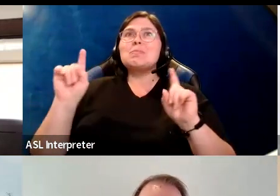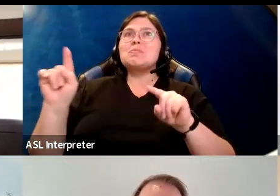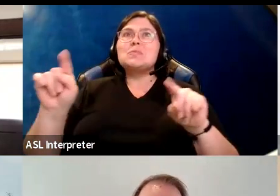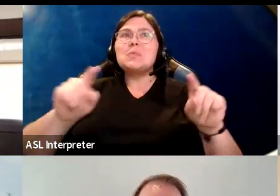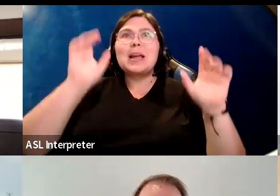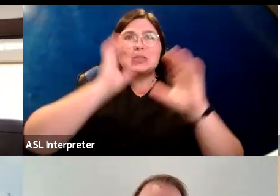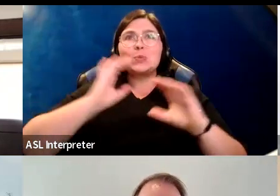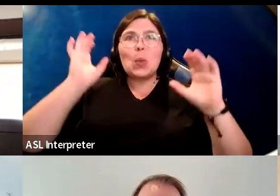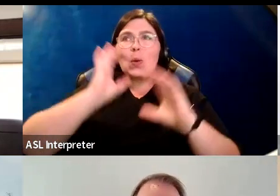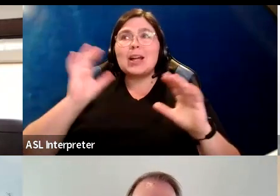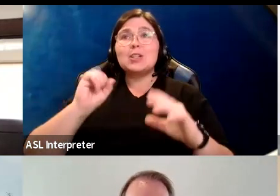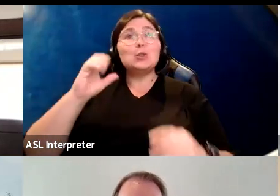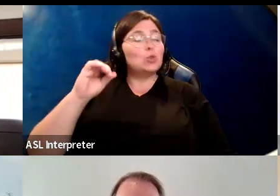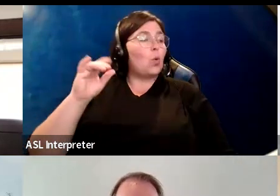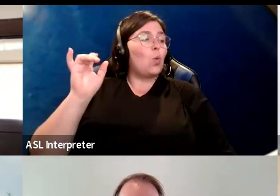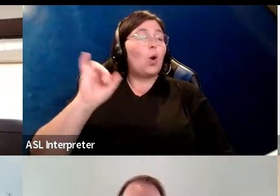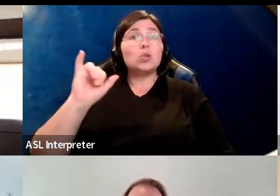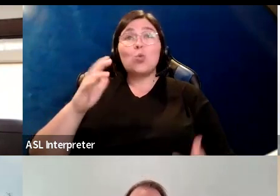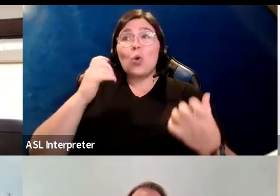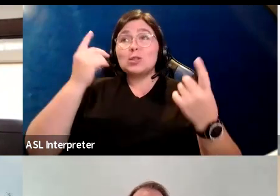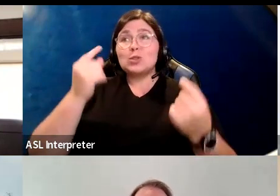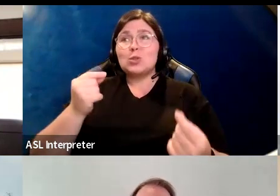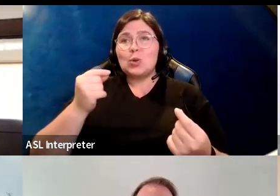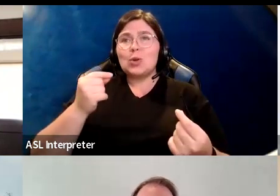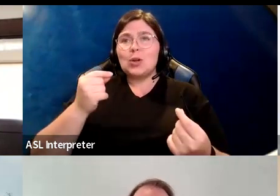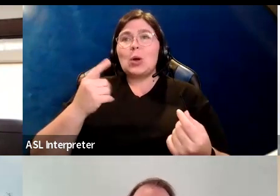But because I want also to do what is it bad at, which